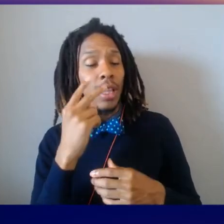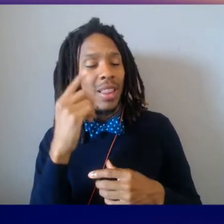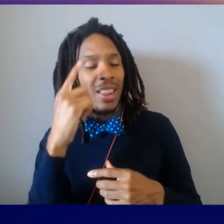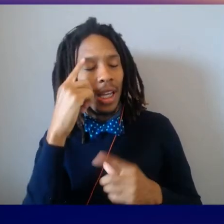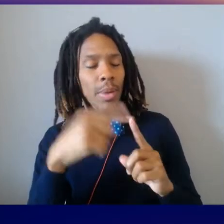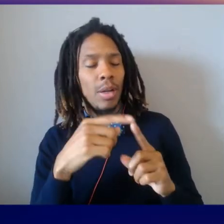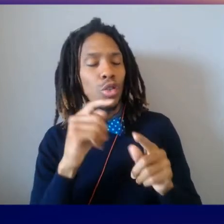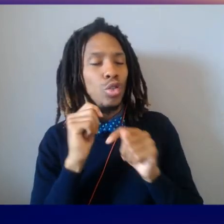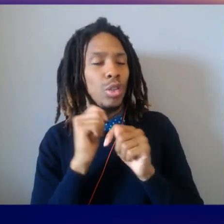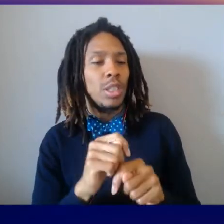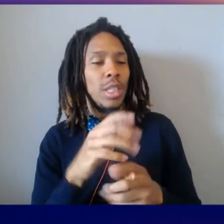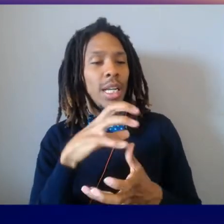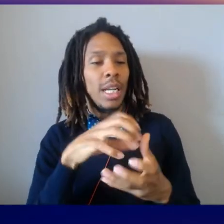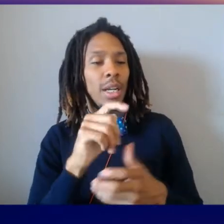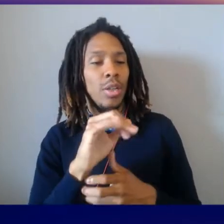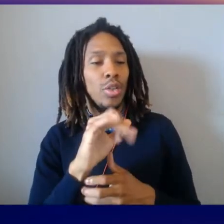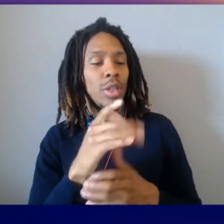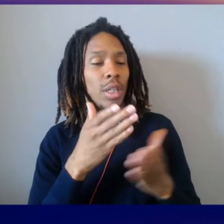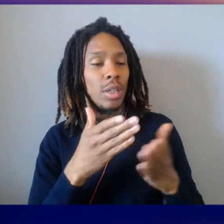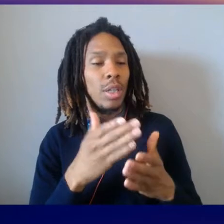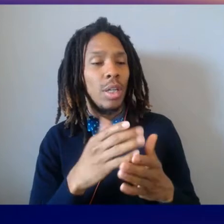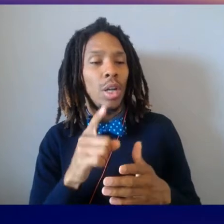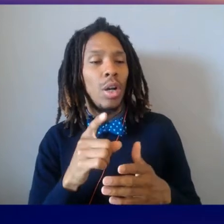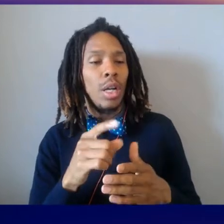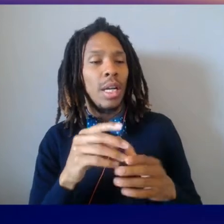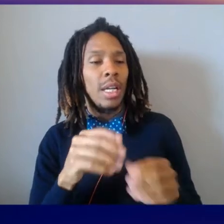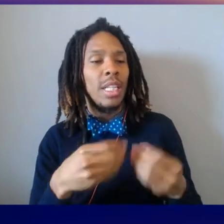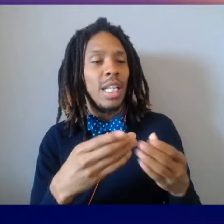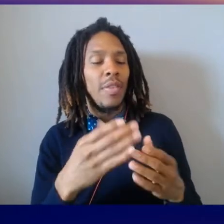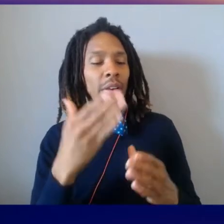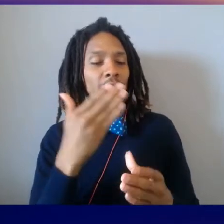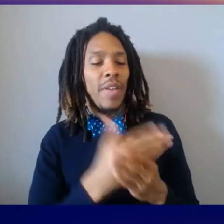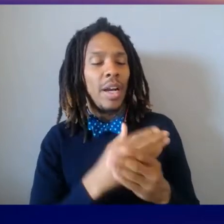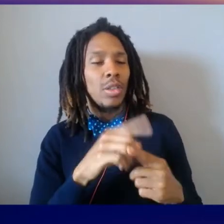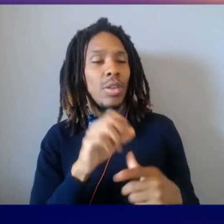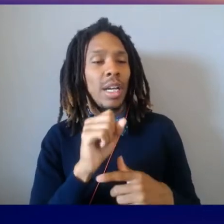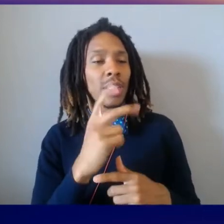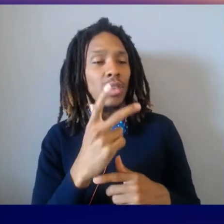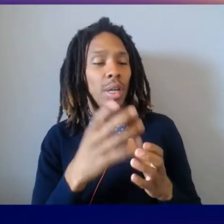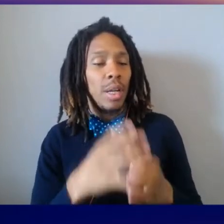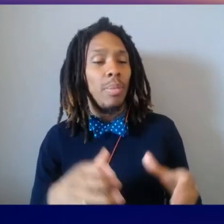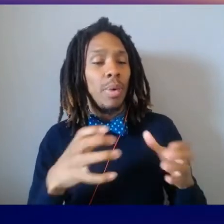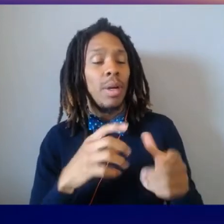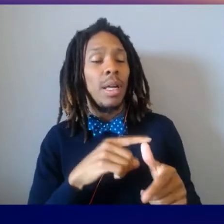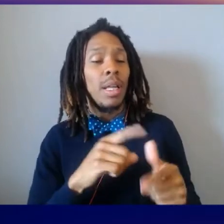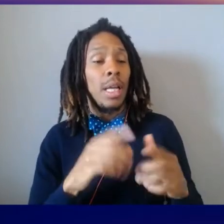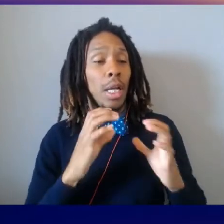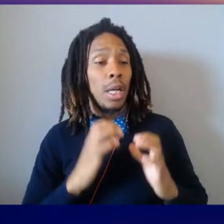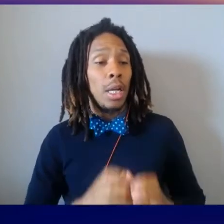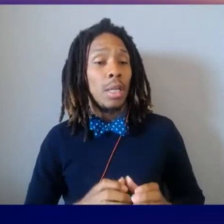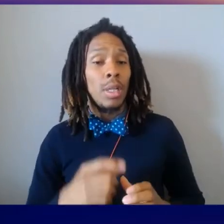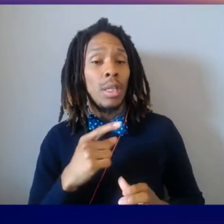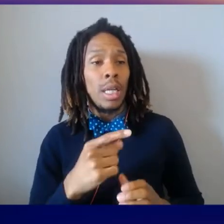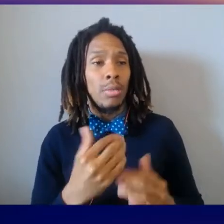the only thing it did is deliver files to an S3 bucket. Then customers were responsible for consuming that data somehow. Yeah.